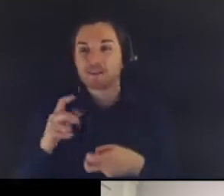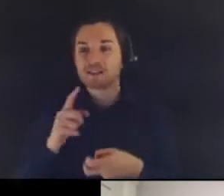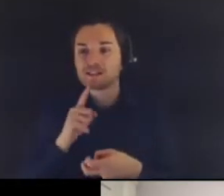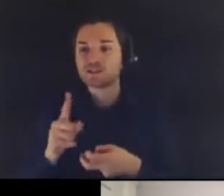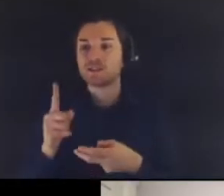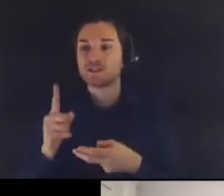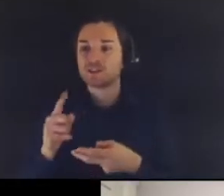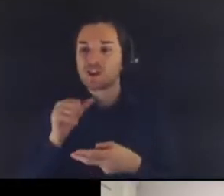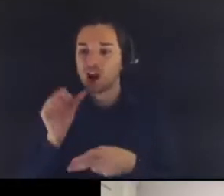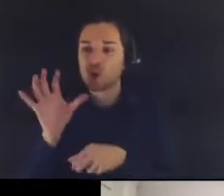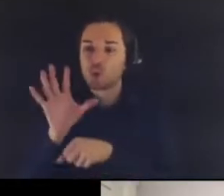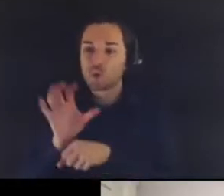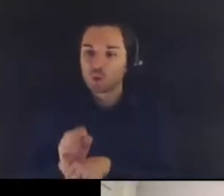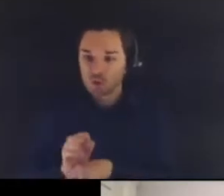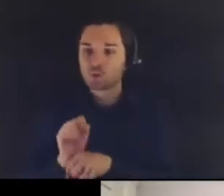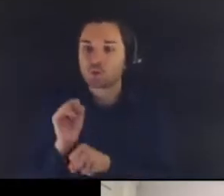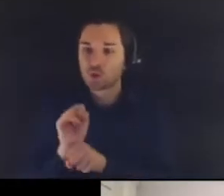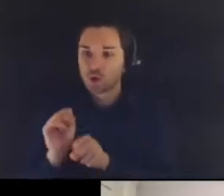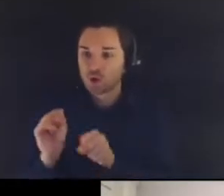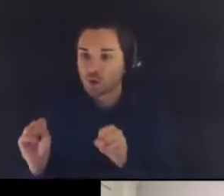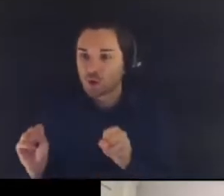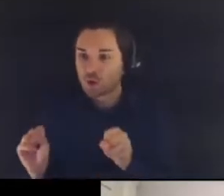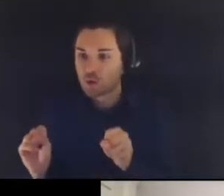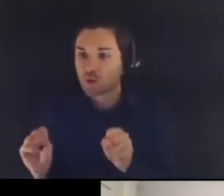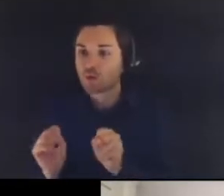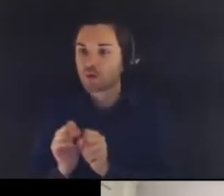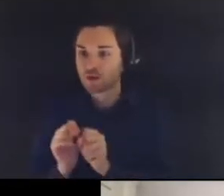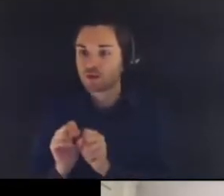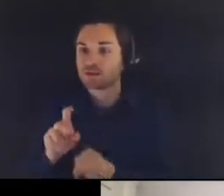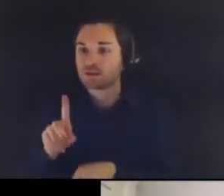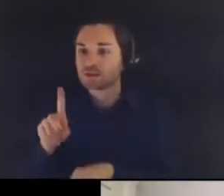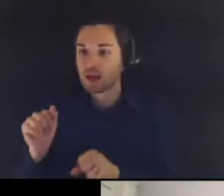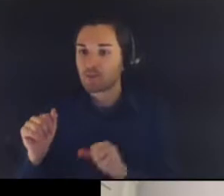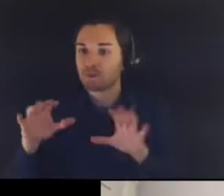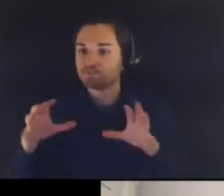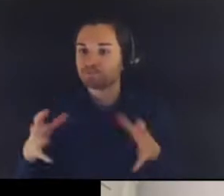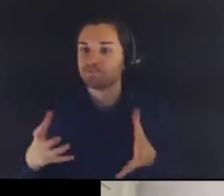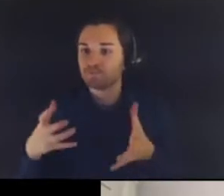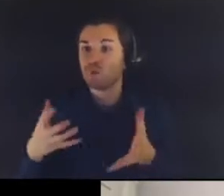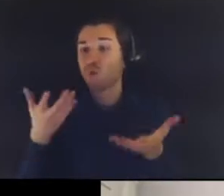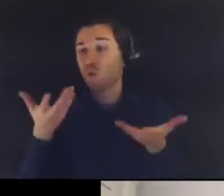that you can get experience from. So, for me, I have absolutely no idea how